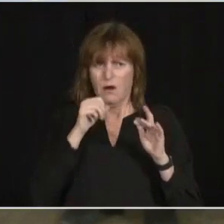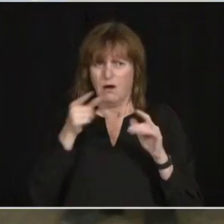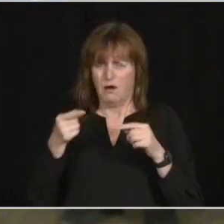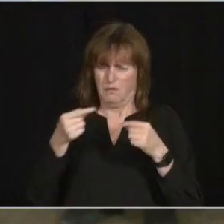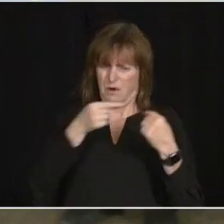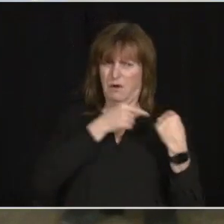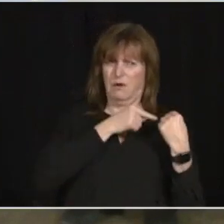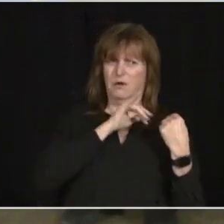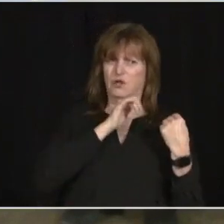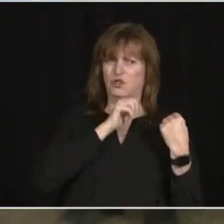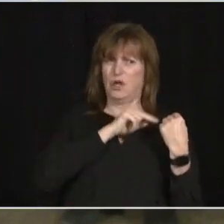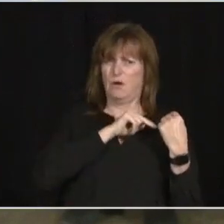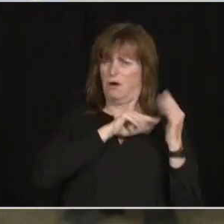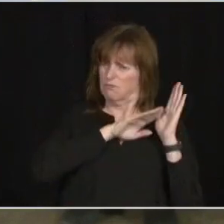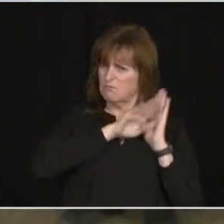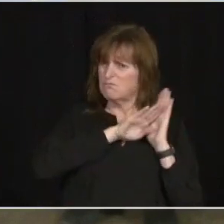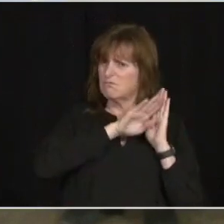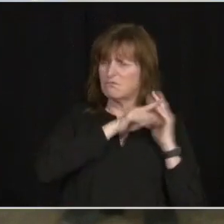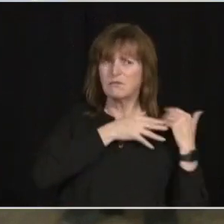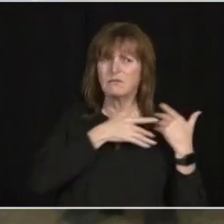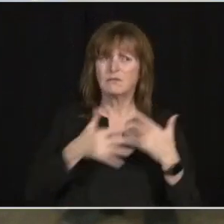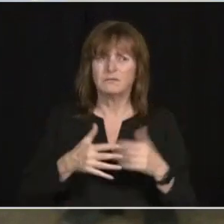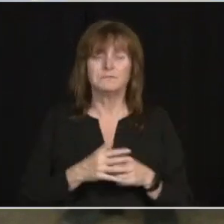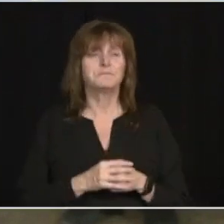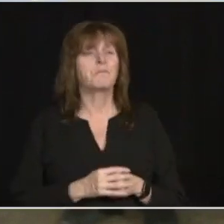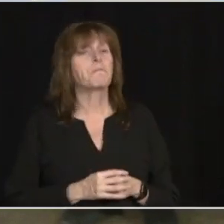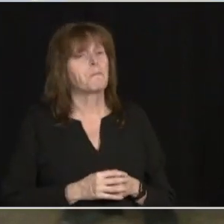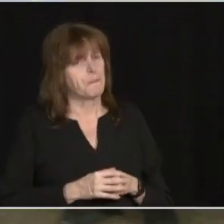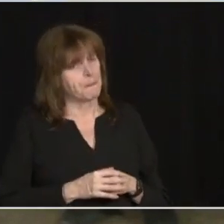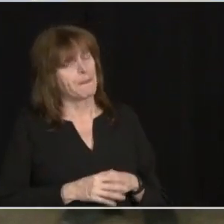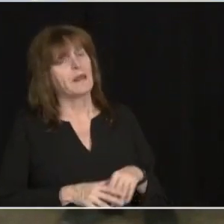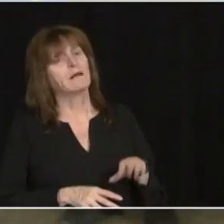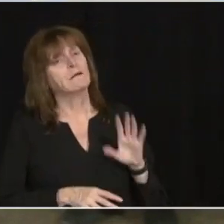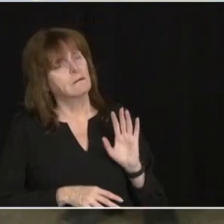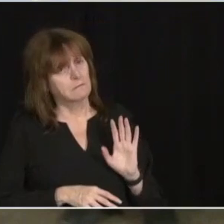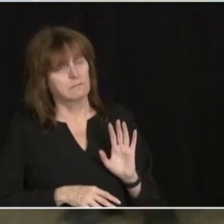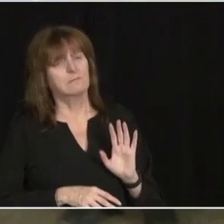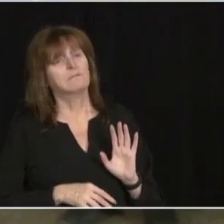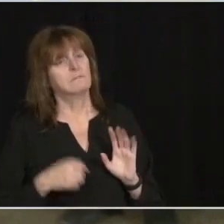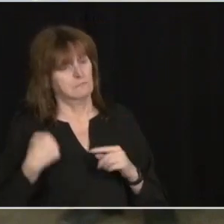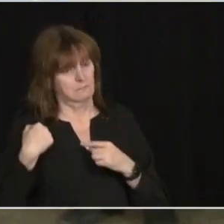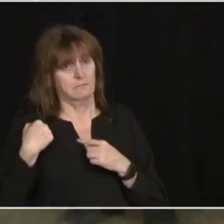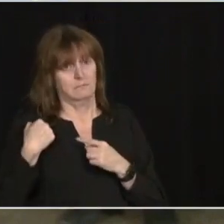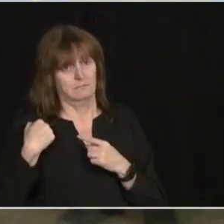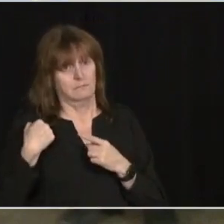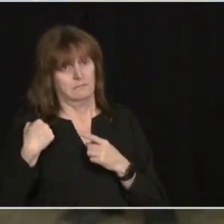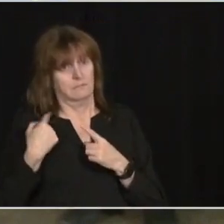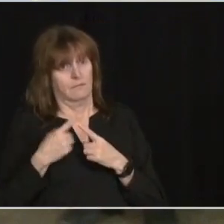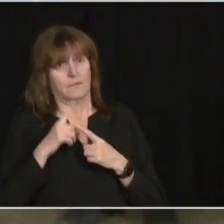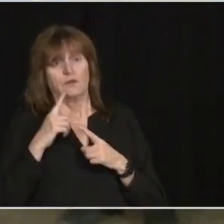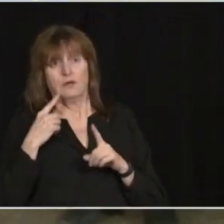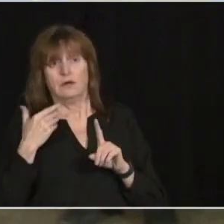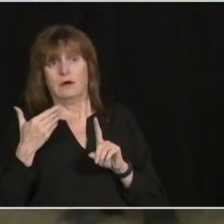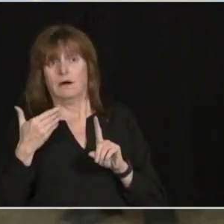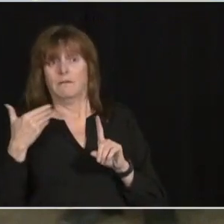the developments and discussions with the ministry happened much before Canada or Ontario call the state of emergency and declared it a global